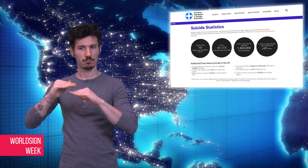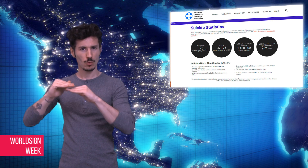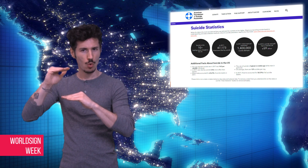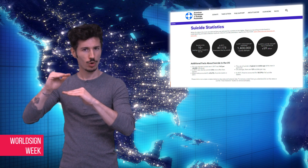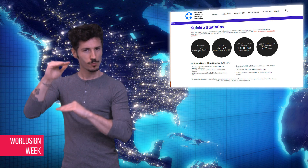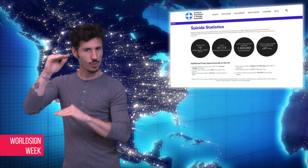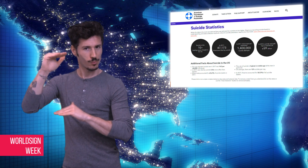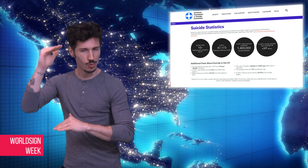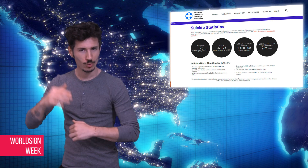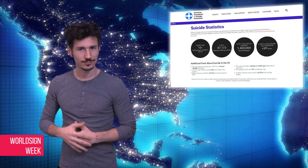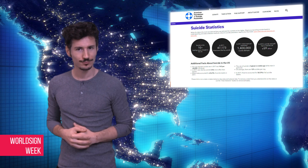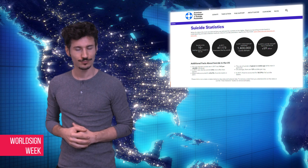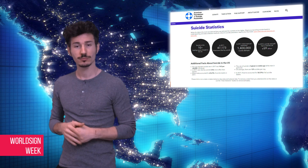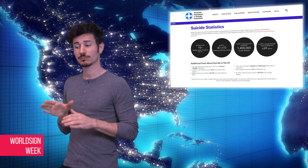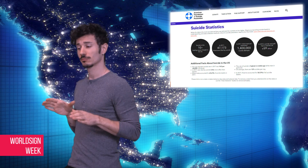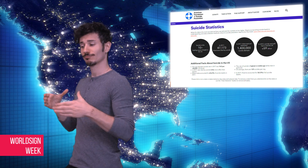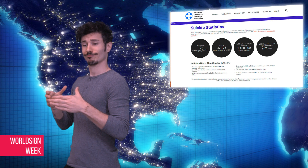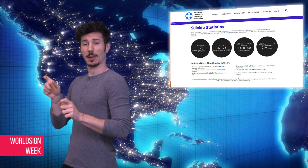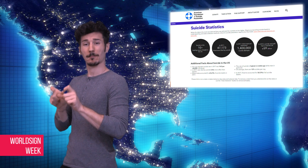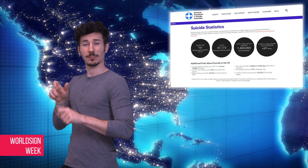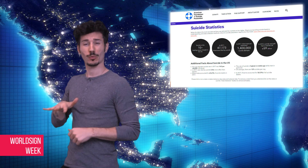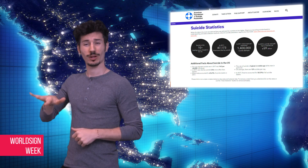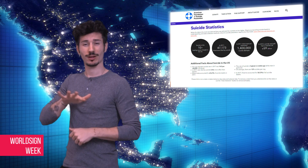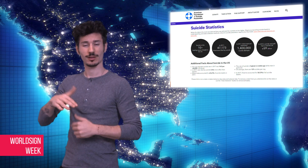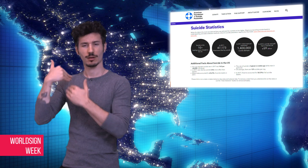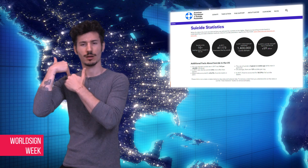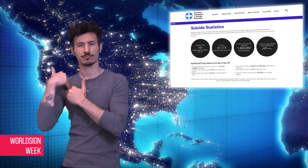may increase in the future.